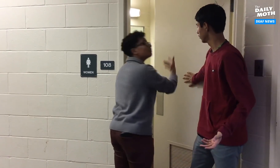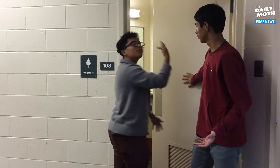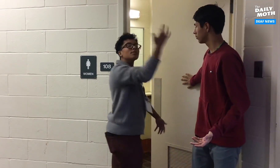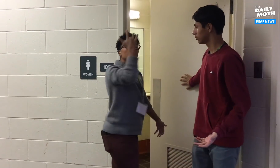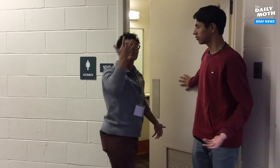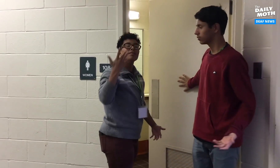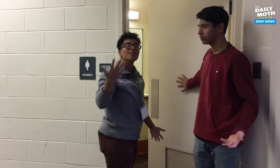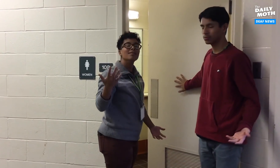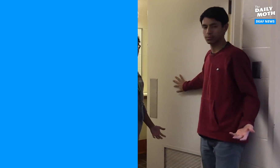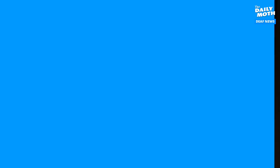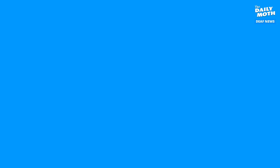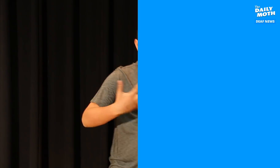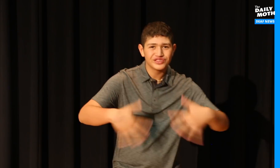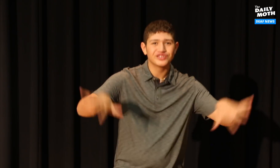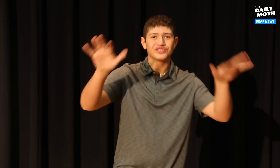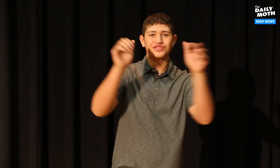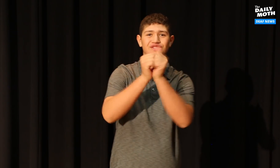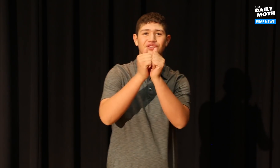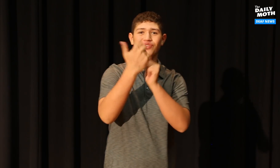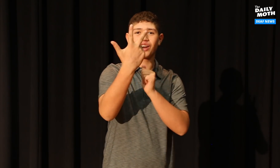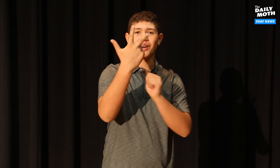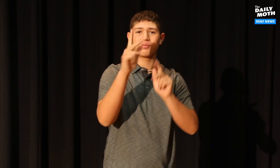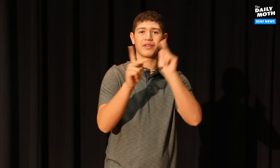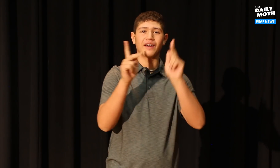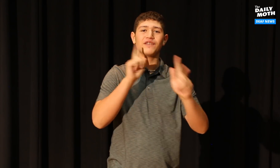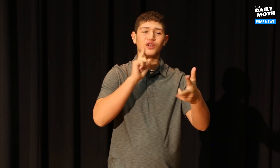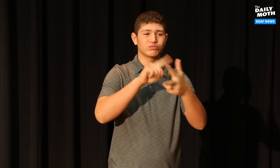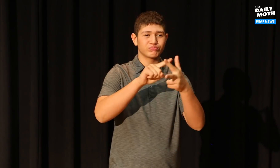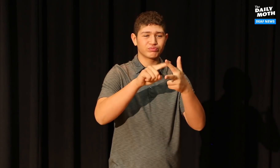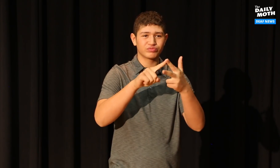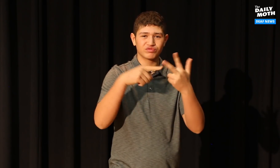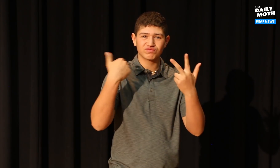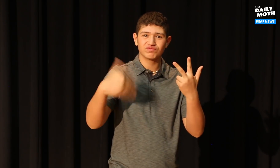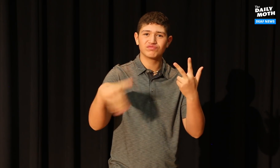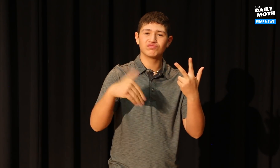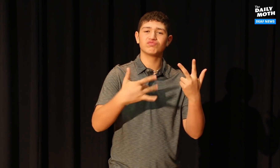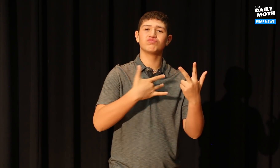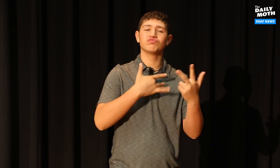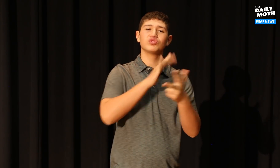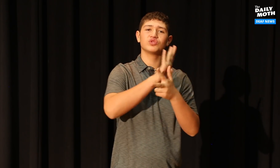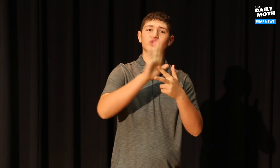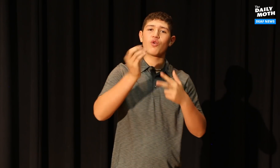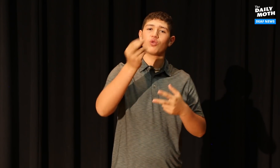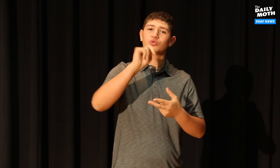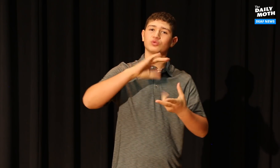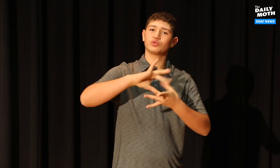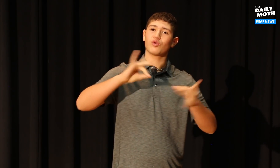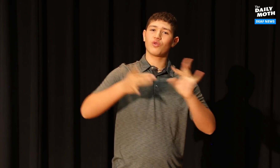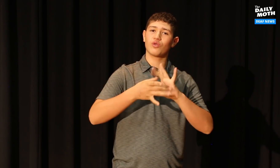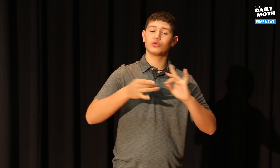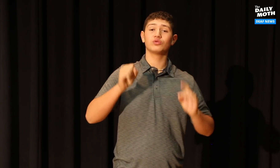What the?! We’re finished with the 3 interviews where they shared their own special, relatable stories.